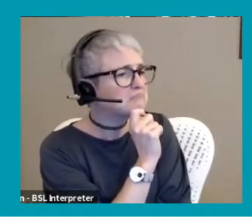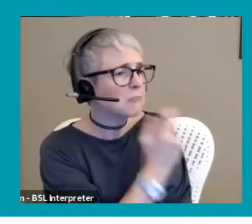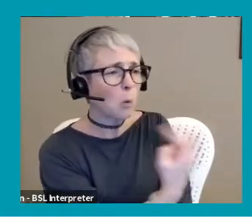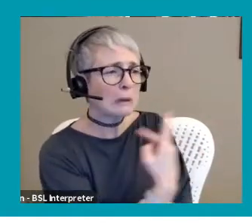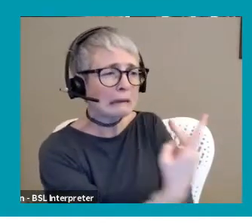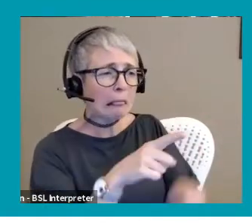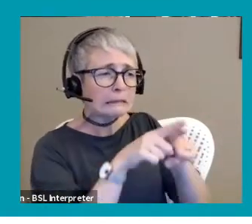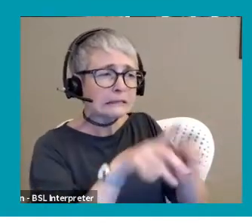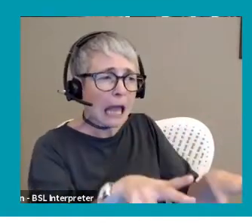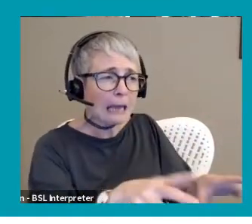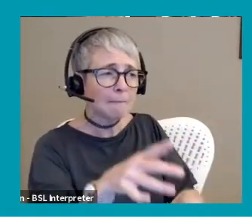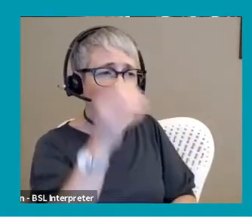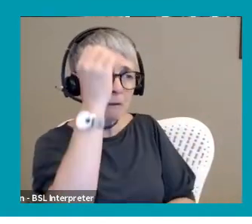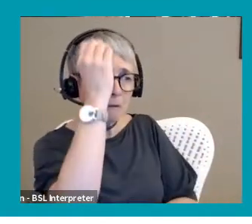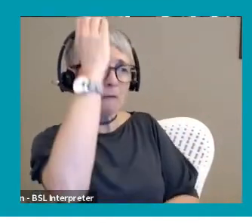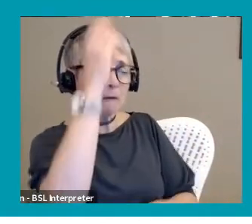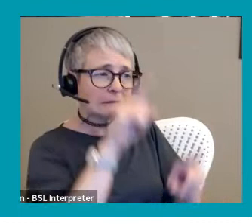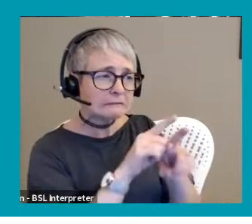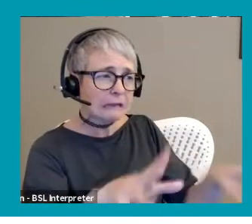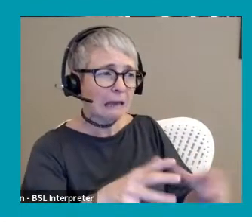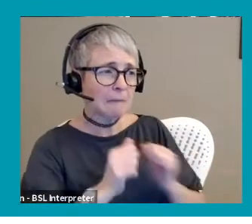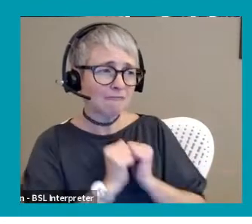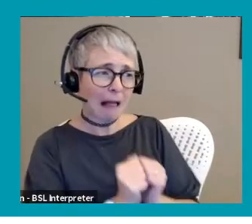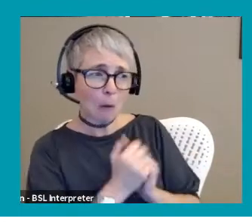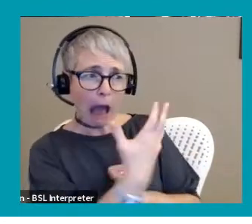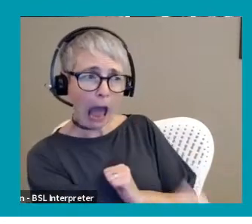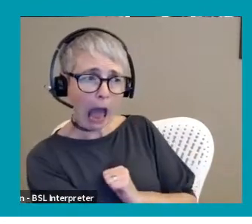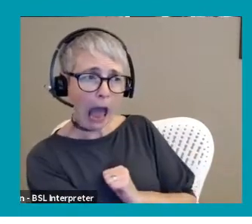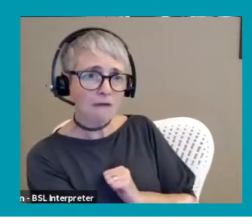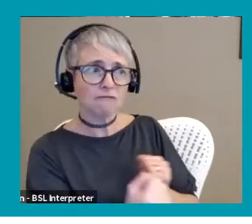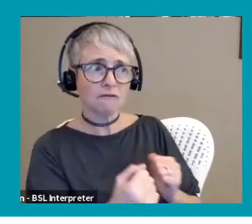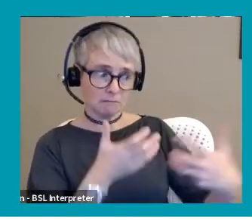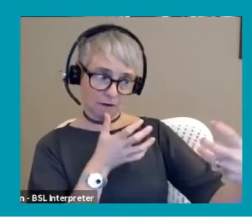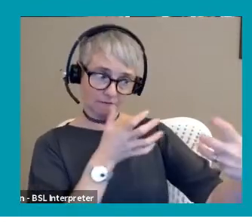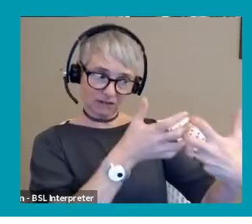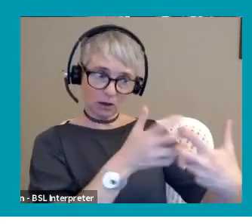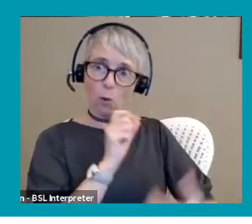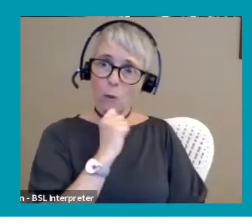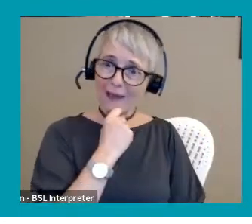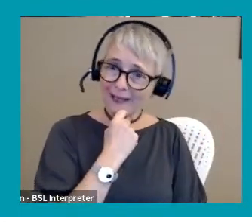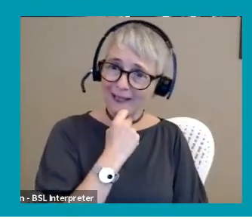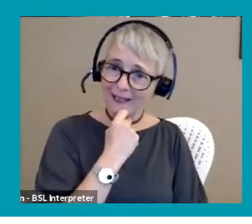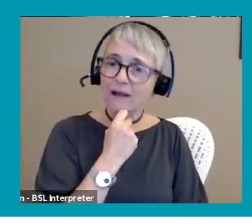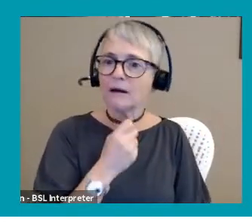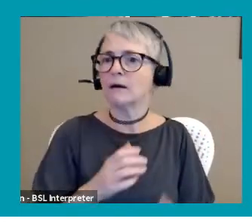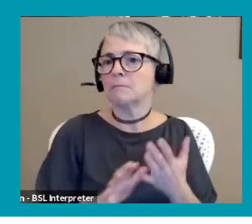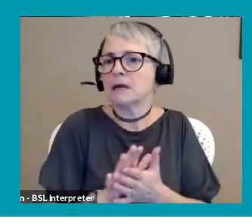Is this going to work? It can just right there take out a lot of stress right Tammy? Absolutely.